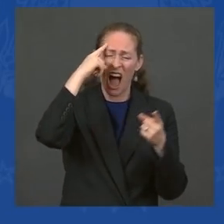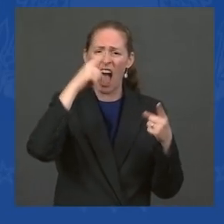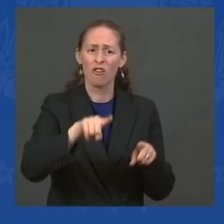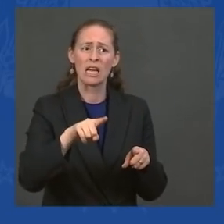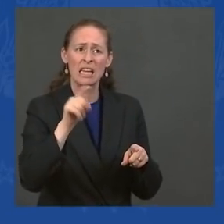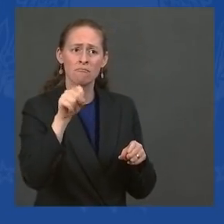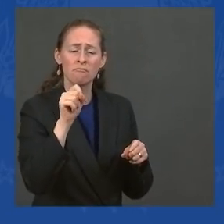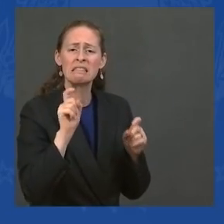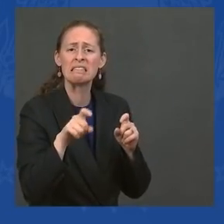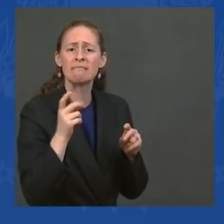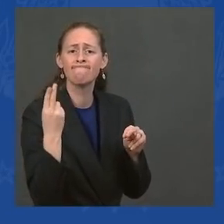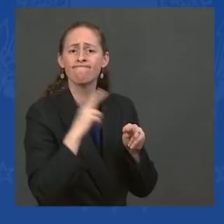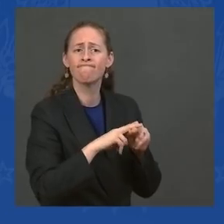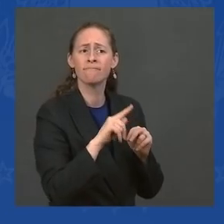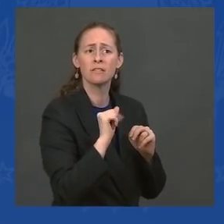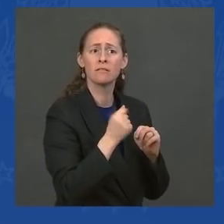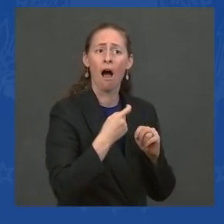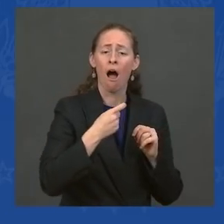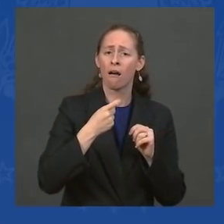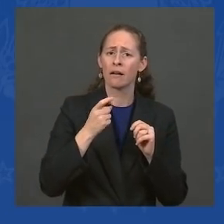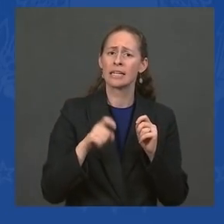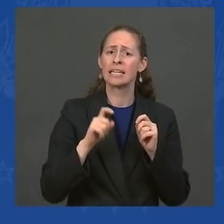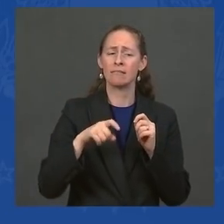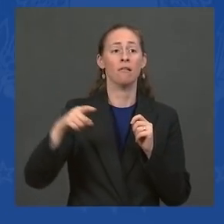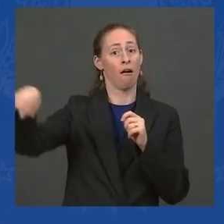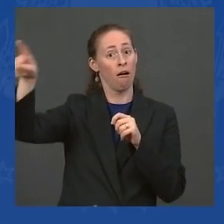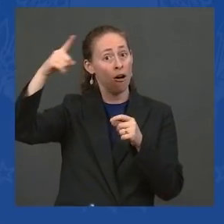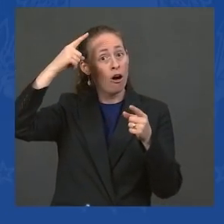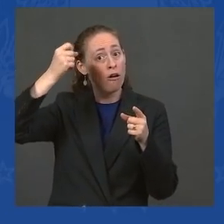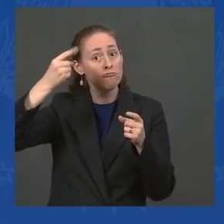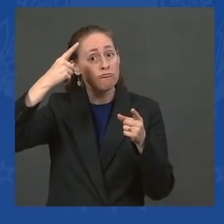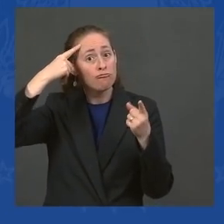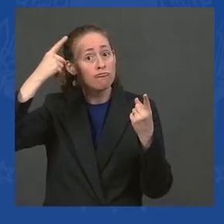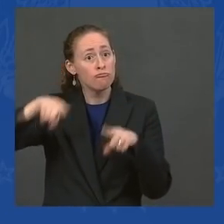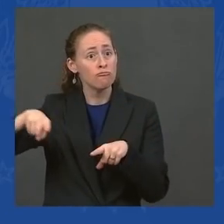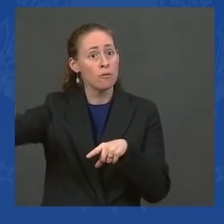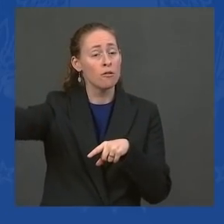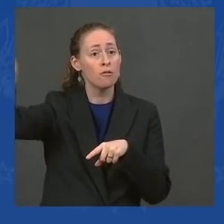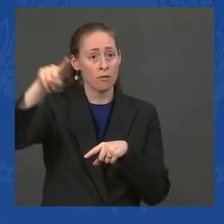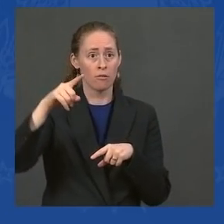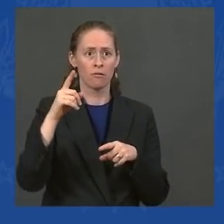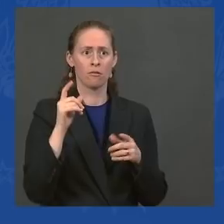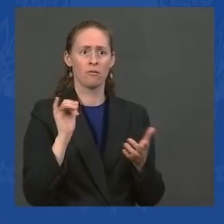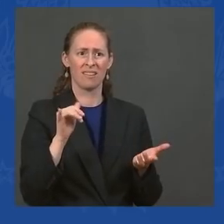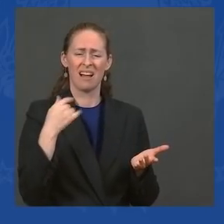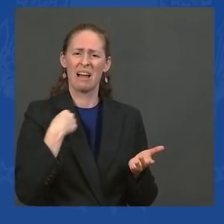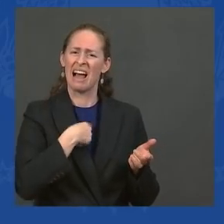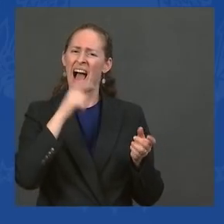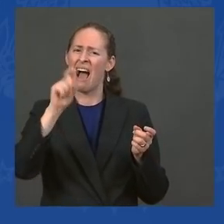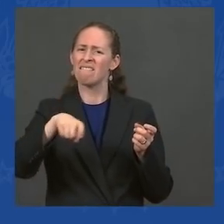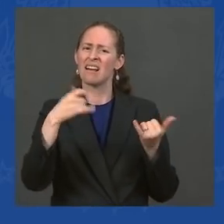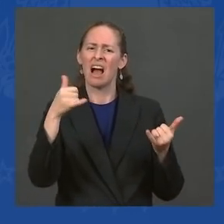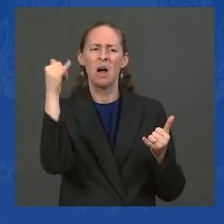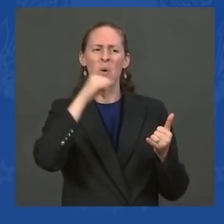Because they understand the impact if we don't invest like we have to on their long-term health and wellbeing.